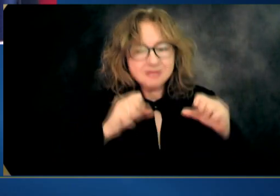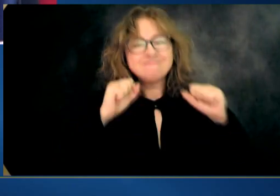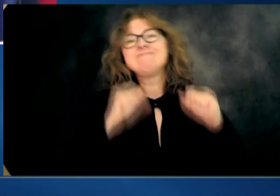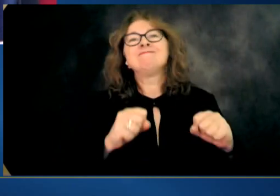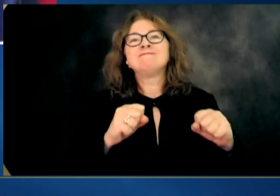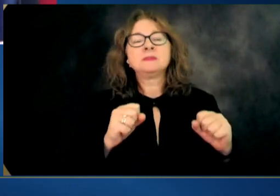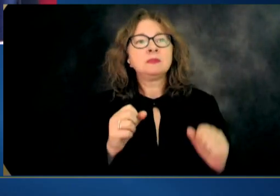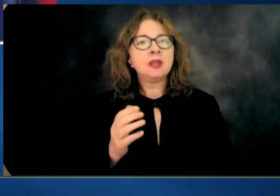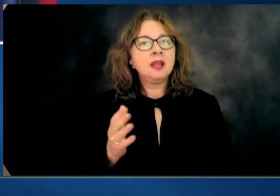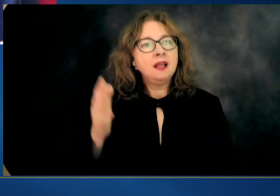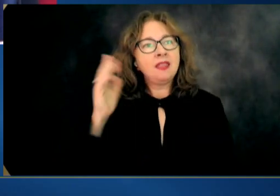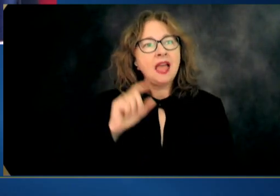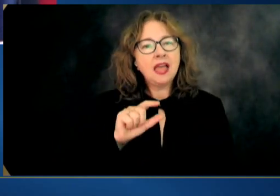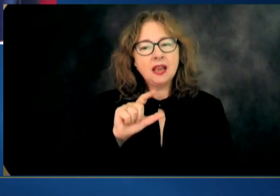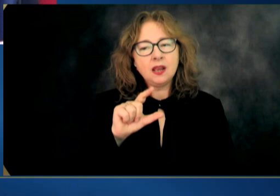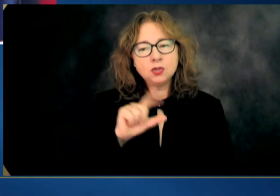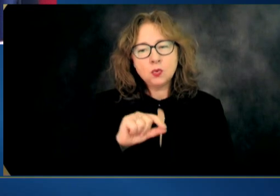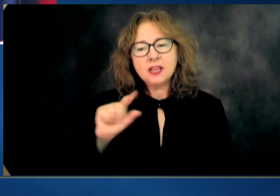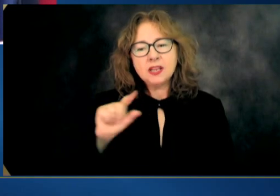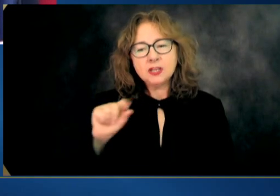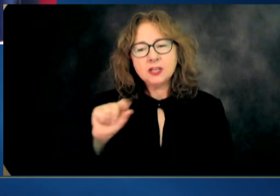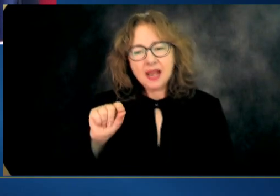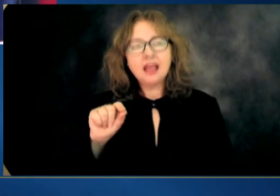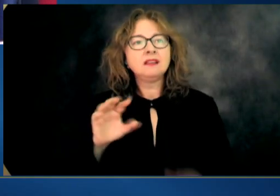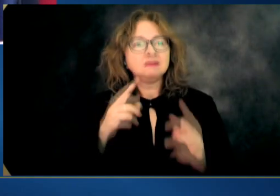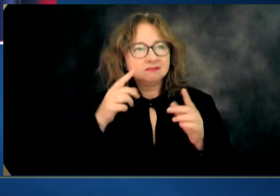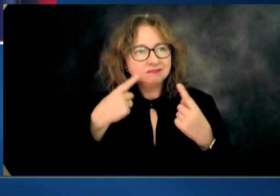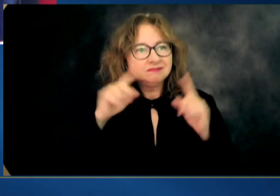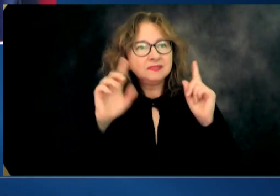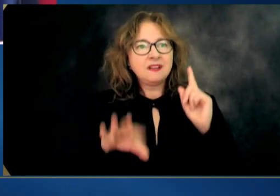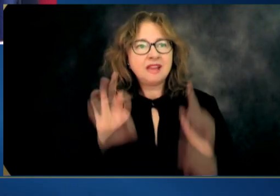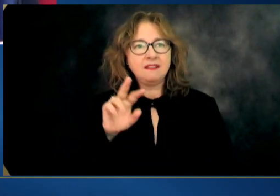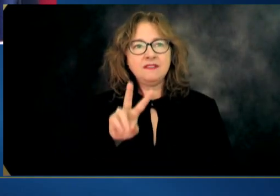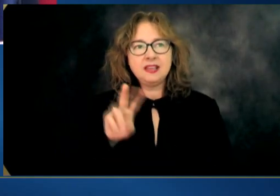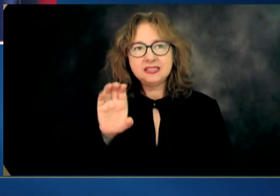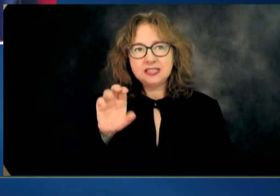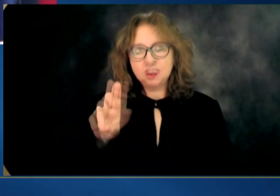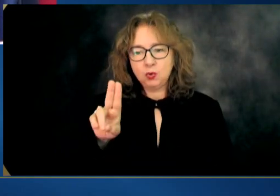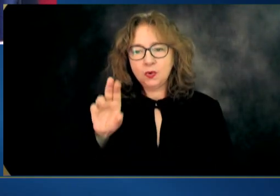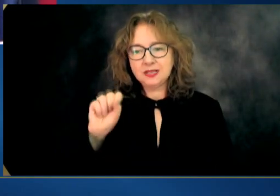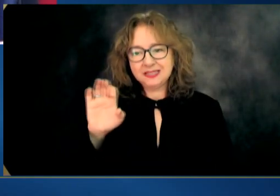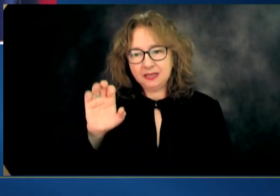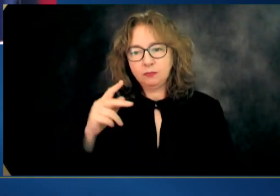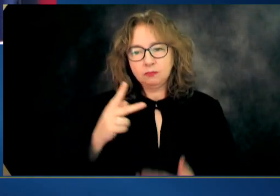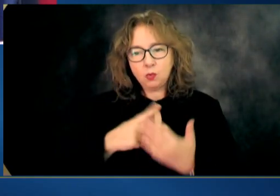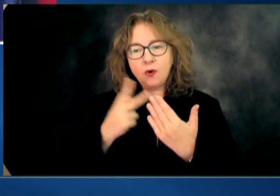when I found the VCU sickle cell program, so I actually traveled about a hour and a half every